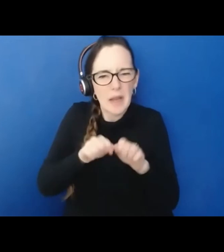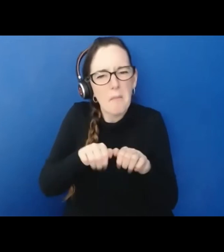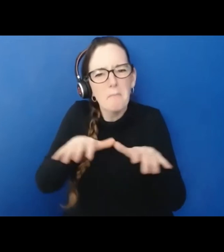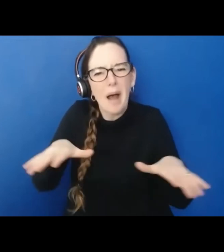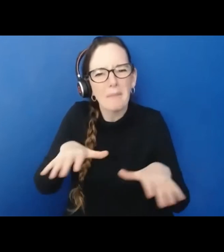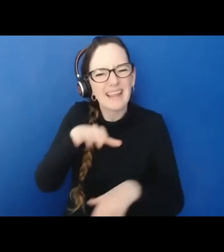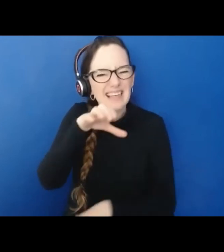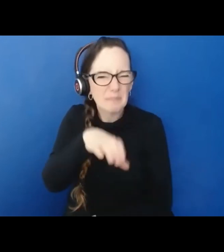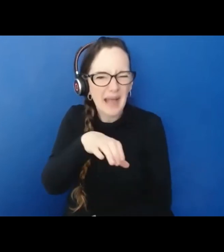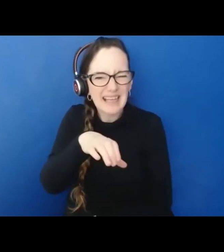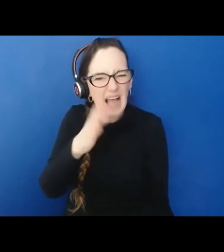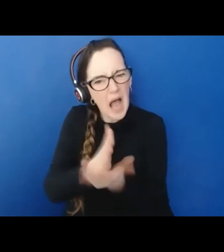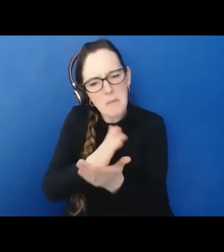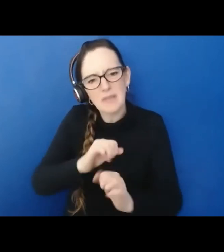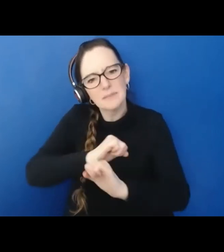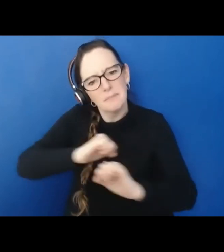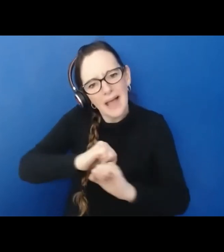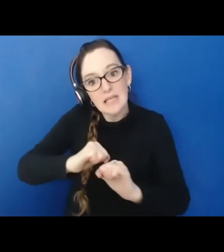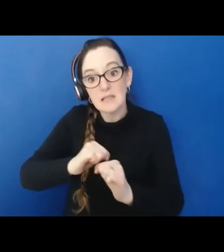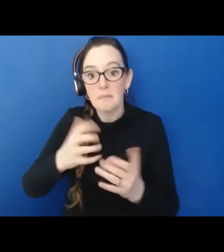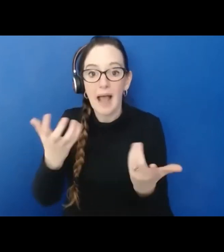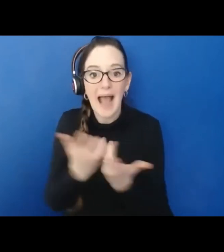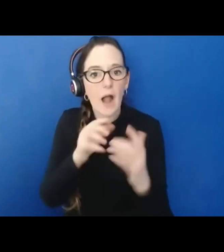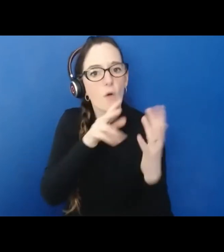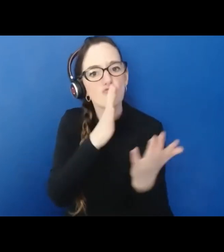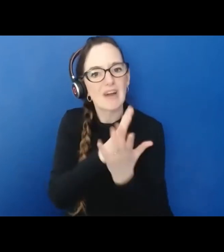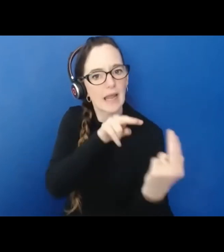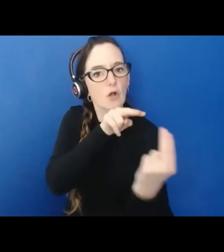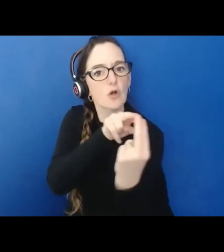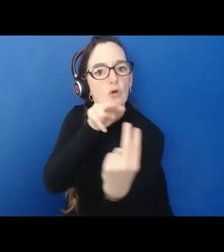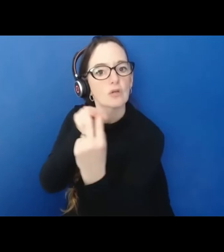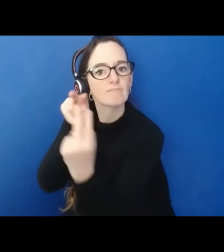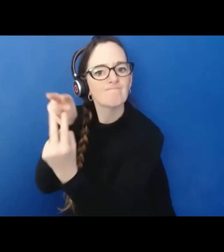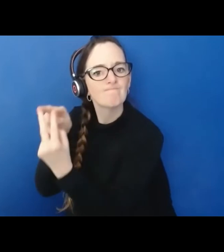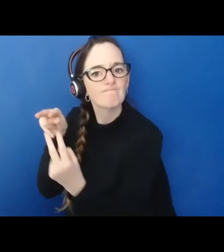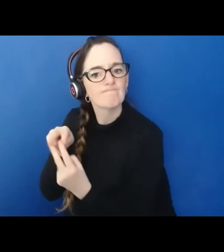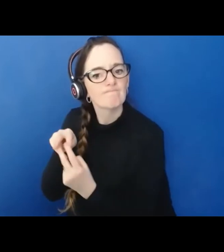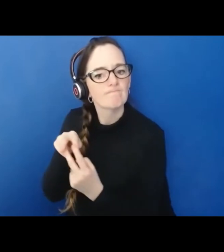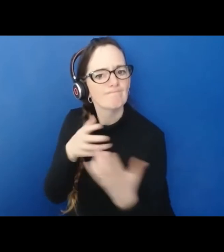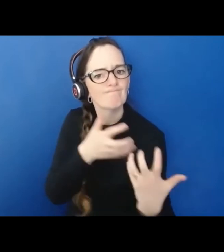how we can connect with those public. So, we decided that we didn't want just to